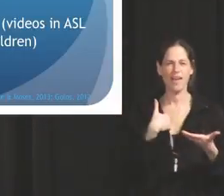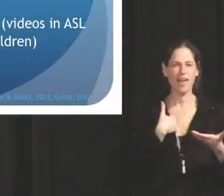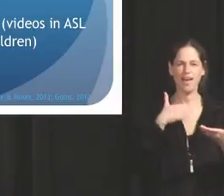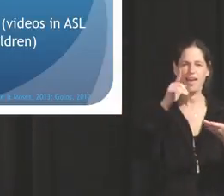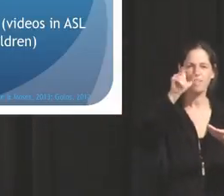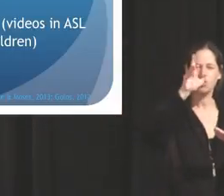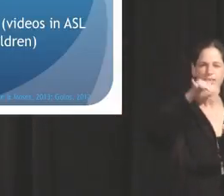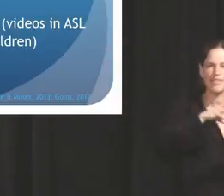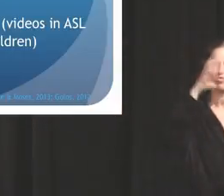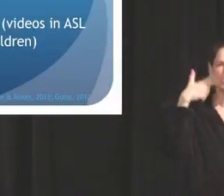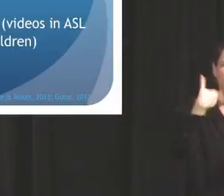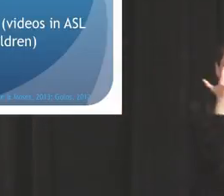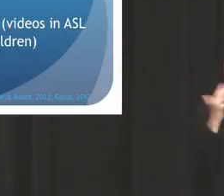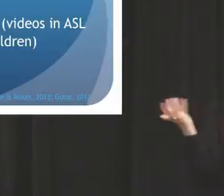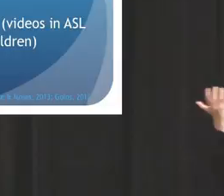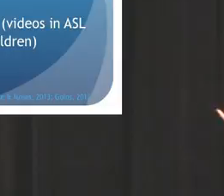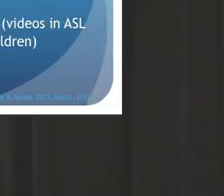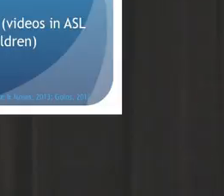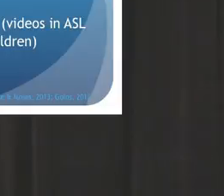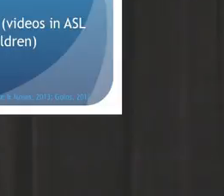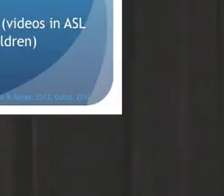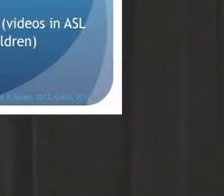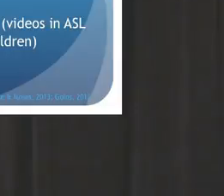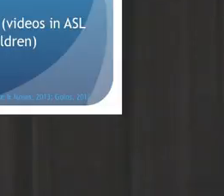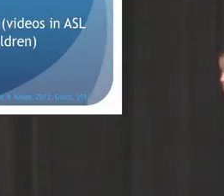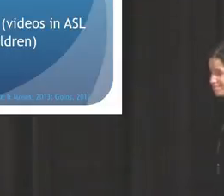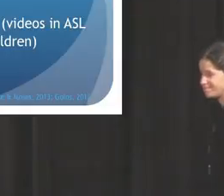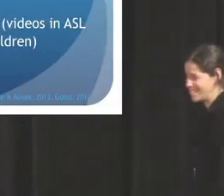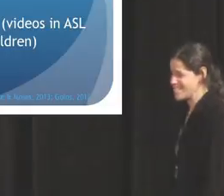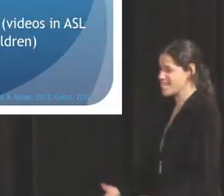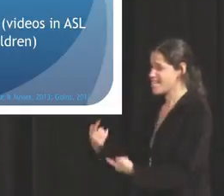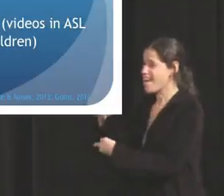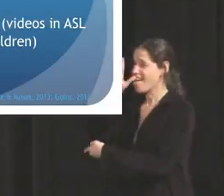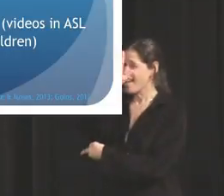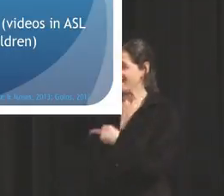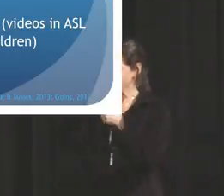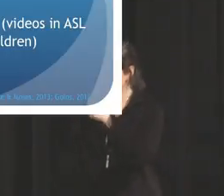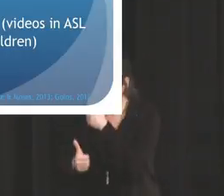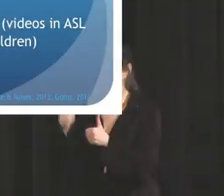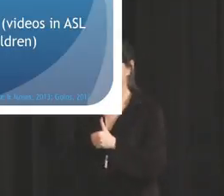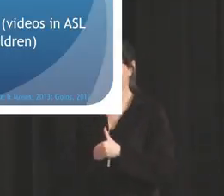So looking at a literacy-rich preschool, what would be in that environment?